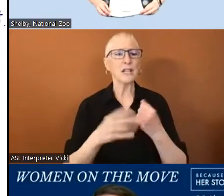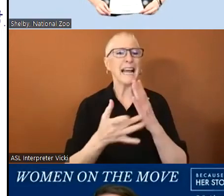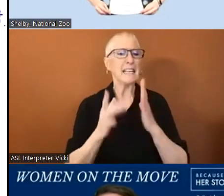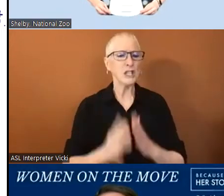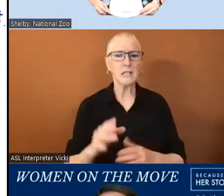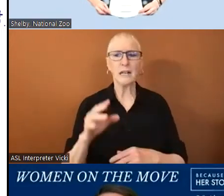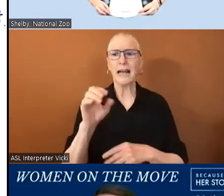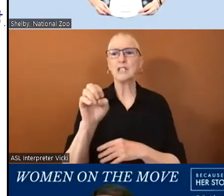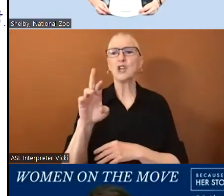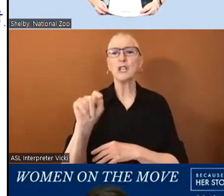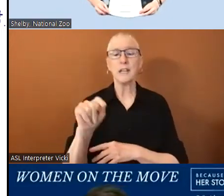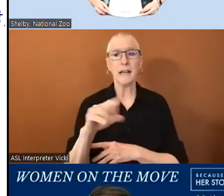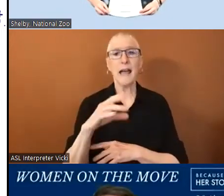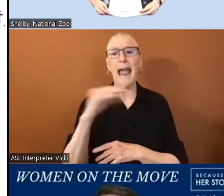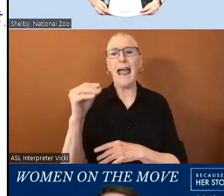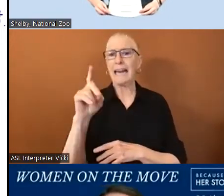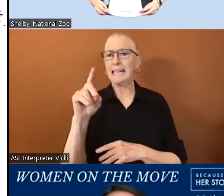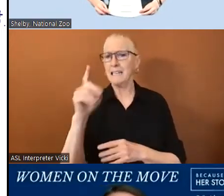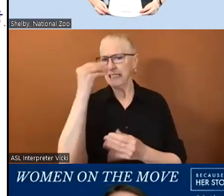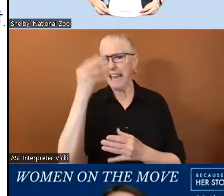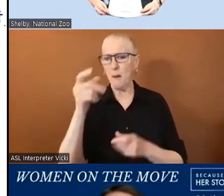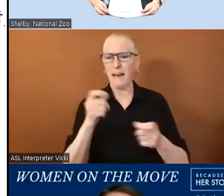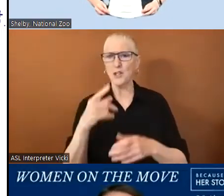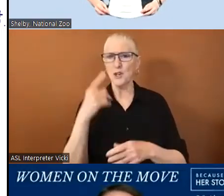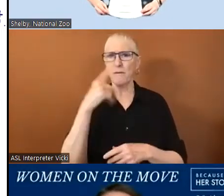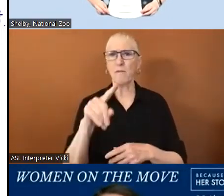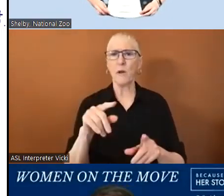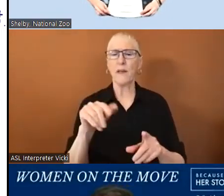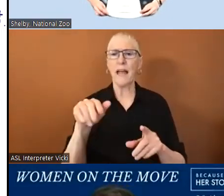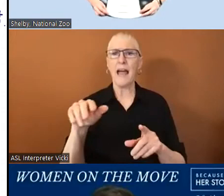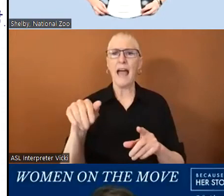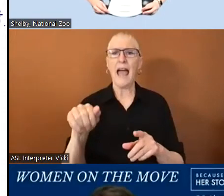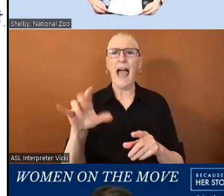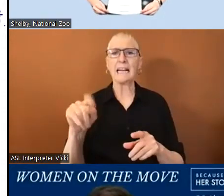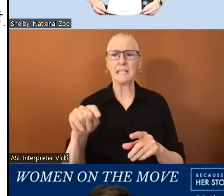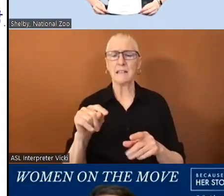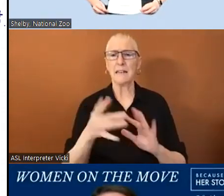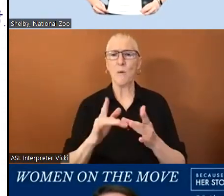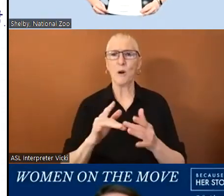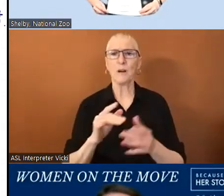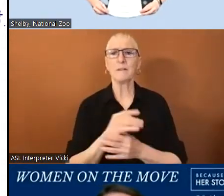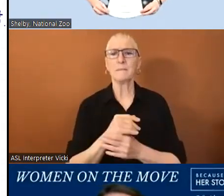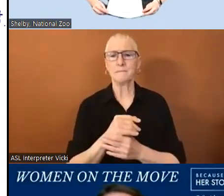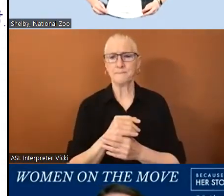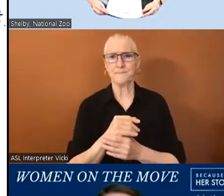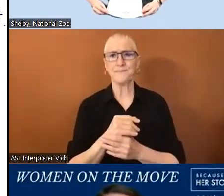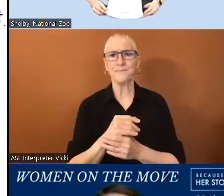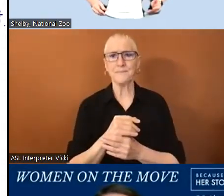as well as a data manager for the ACT Network or Atlantic Cooperative Telemetry Network. >>Shelby: Oh, cool.